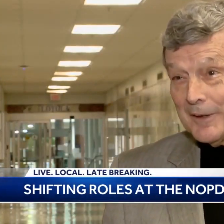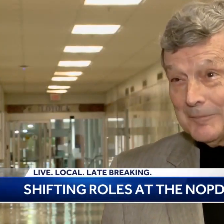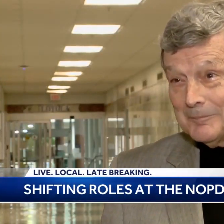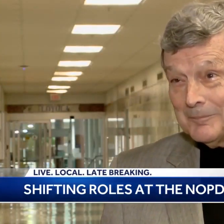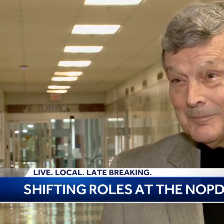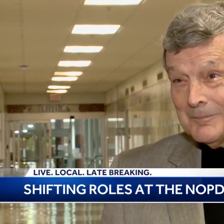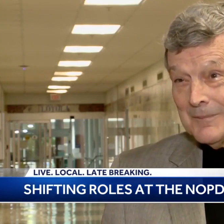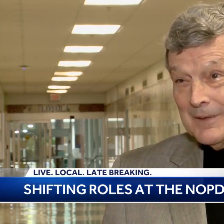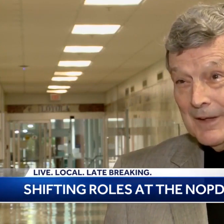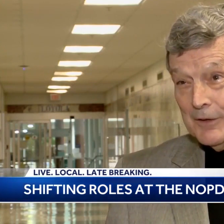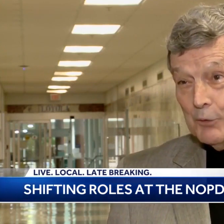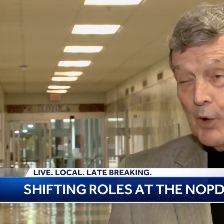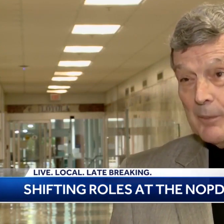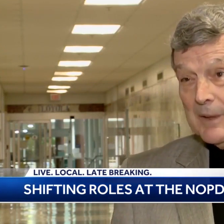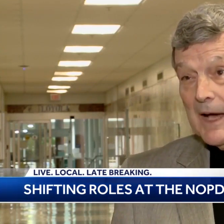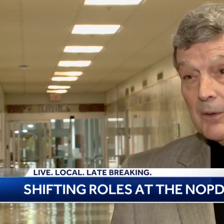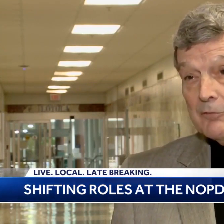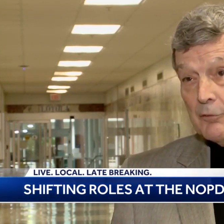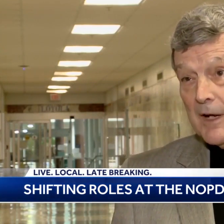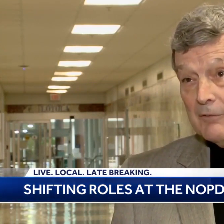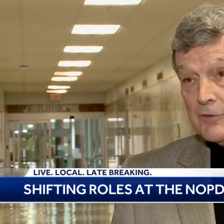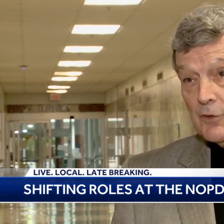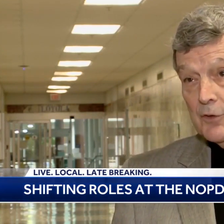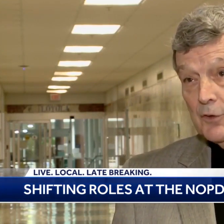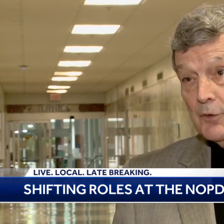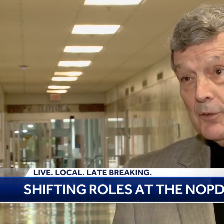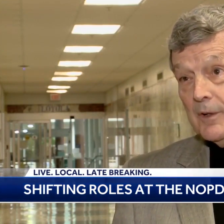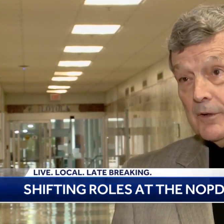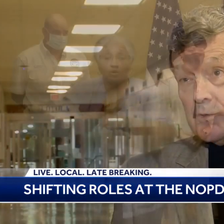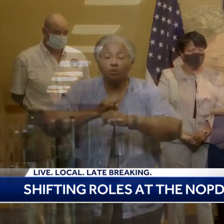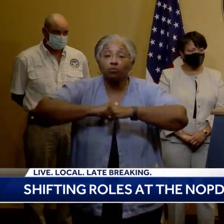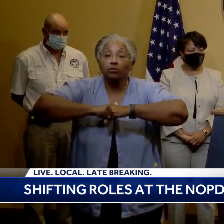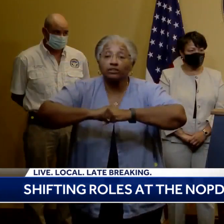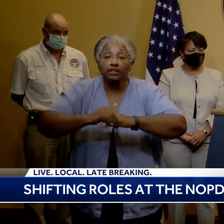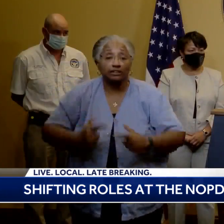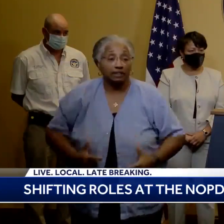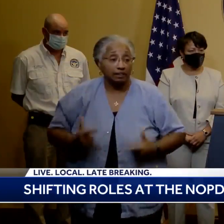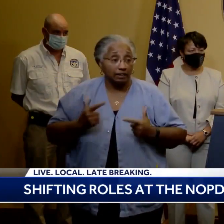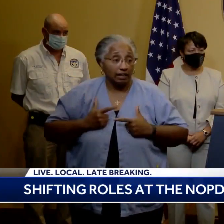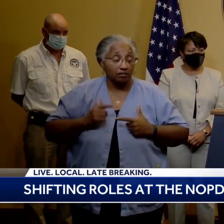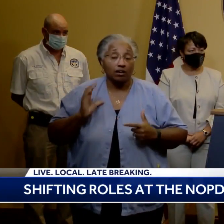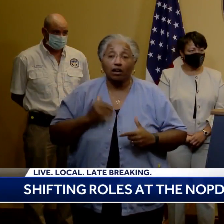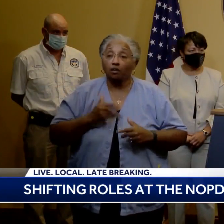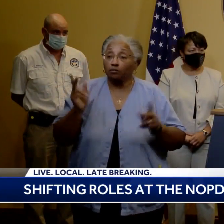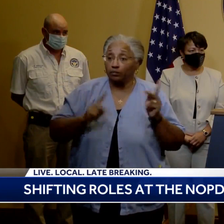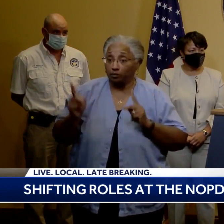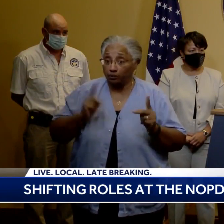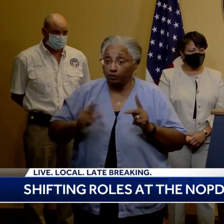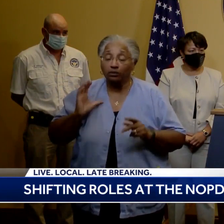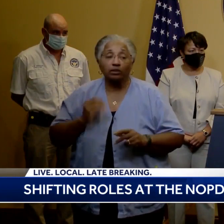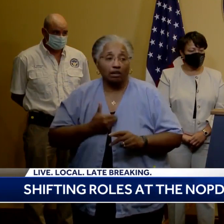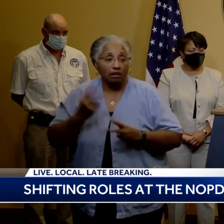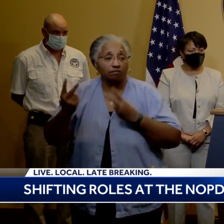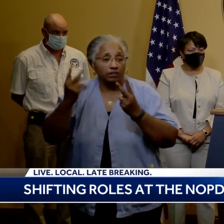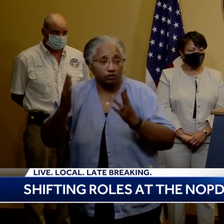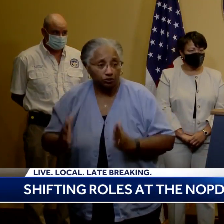HOWEVER, HE IS NOW MOVING TO THE CANTRELL ADMINISTRATION, WHERE HE WILL TAKE OVER AS DIRECTOR OF PUBLIC SAFETY AND HOMELAND SERICUTY. HE’LL BE REPLACING COLONEL TERRY EBBERT, WHO’S RETIRING.